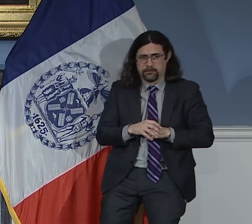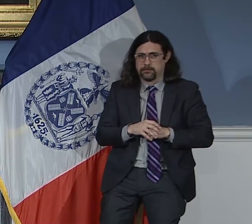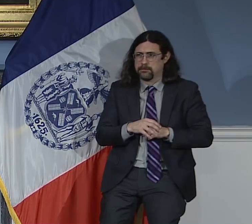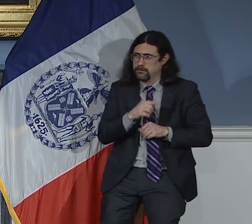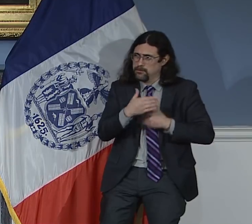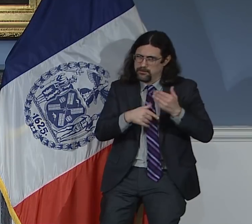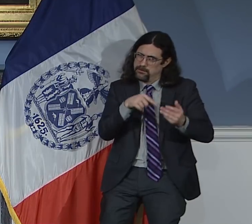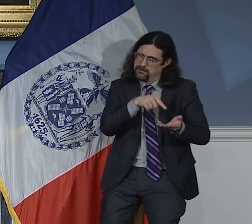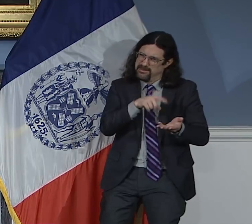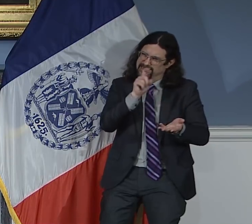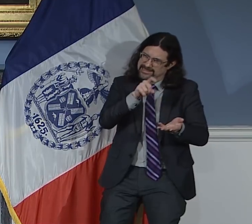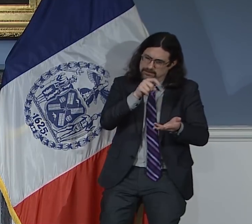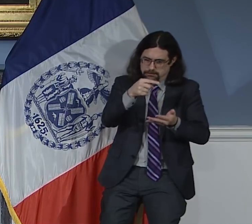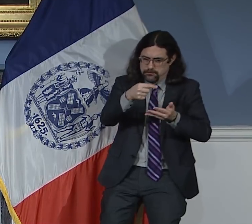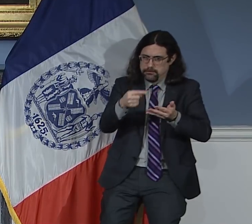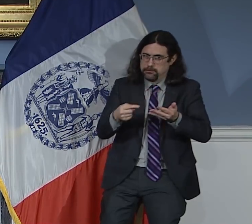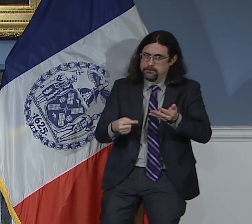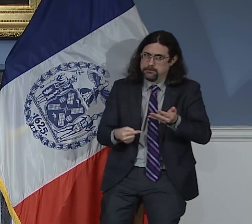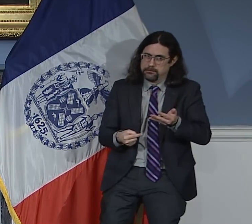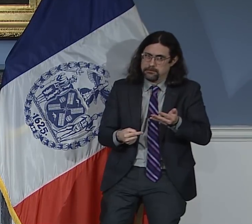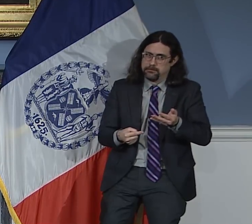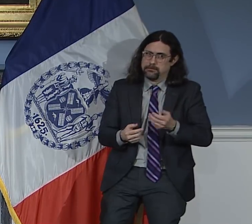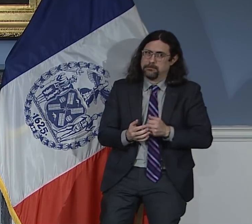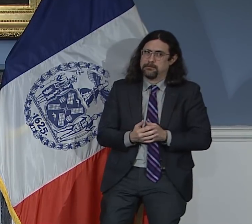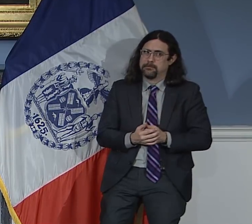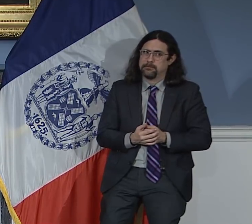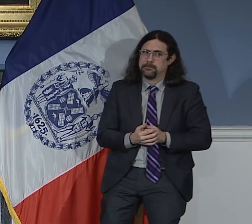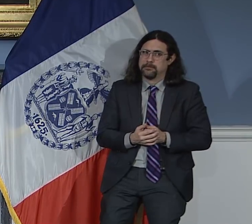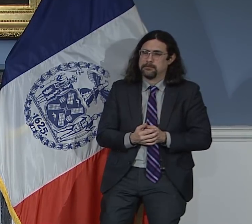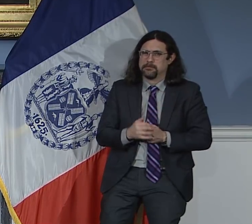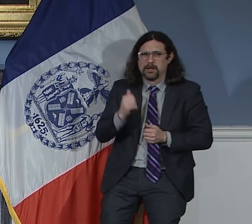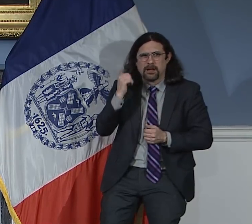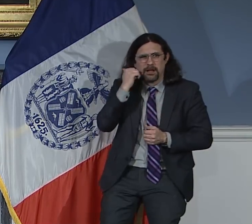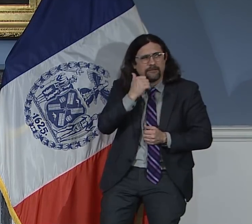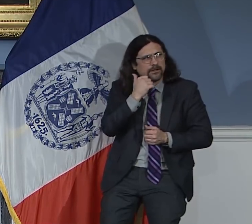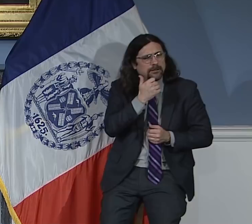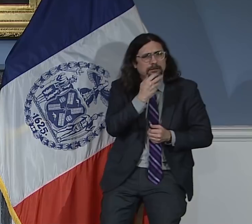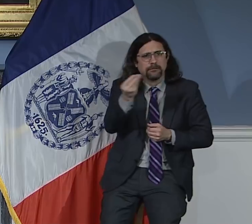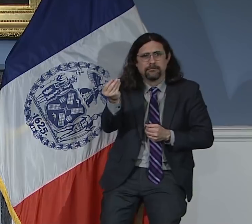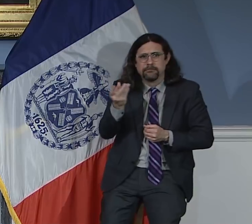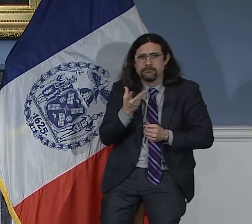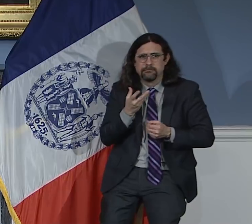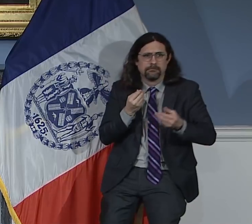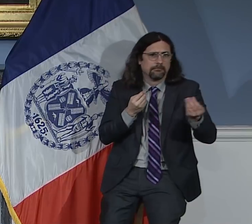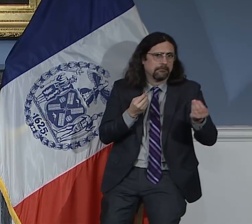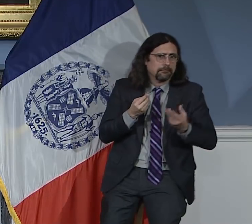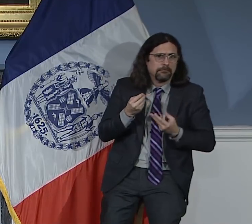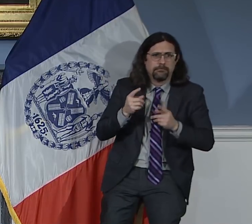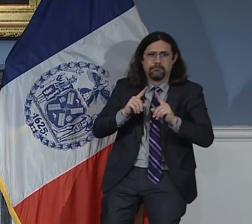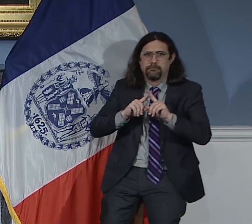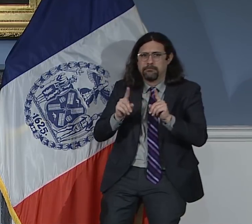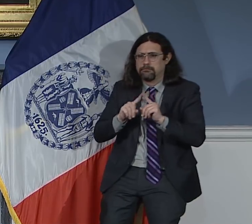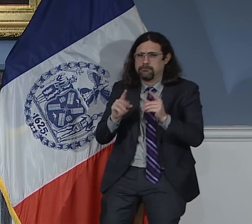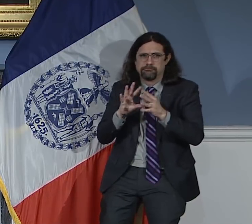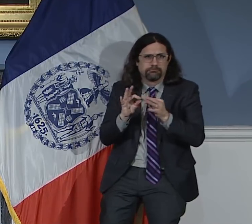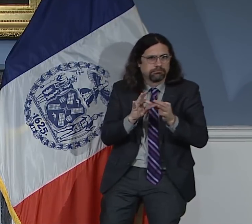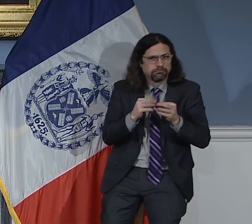THEIR POSTS DOING WHAT IS NEED.ED THERE ARE THOUSANDS OF STORS IEEVERY DAY OF NEW YORKERS